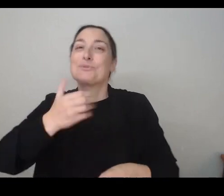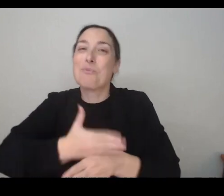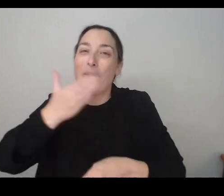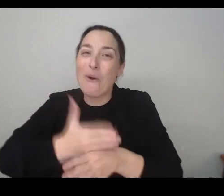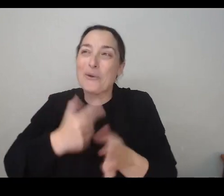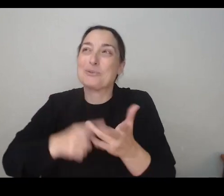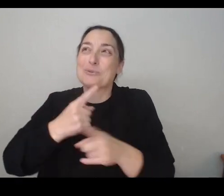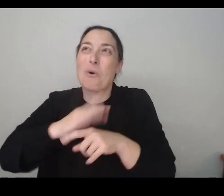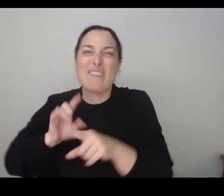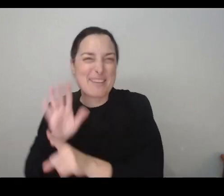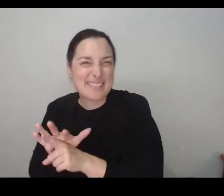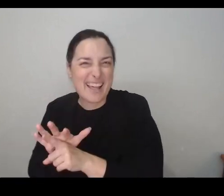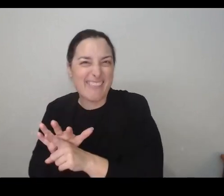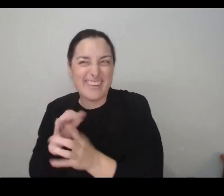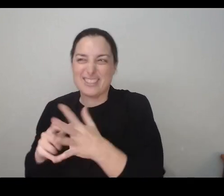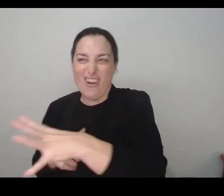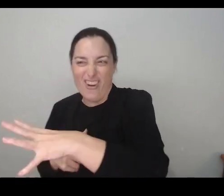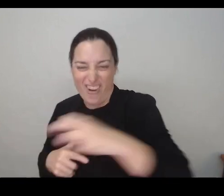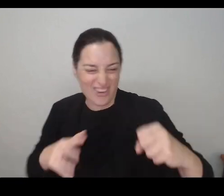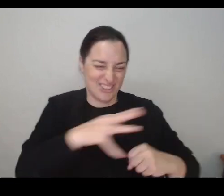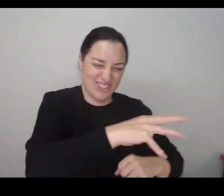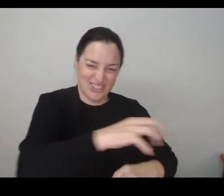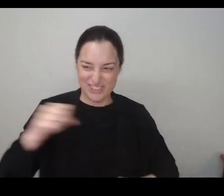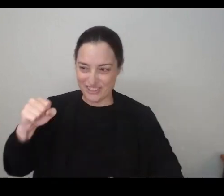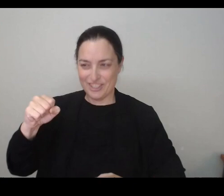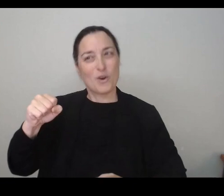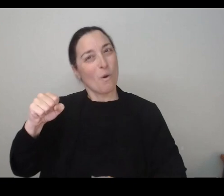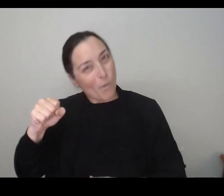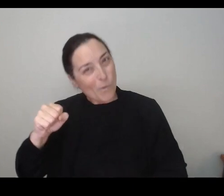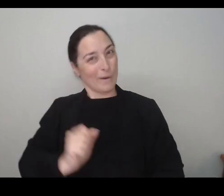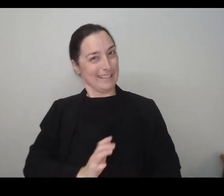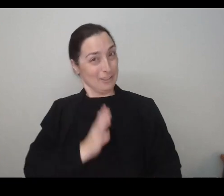And I think that's very interesting. That's also very clever,